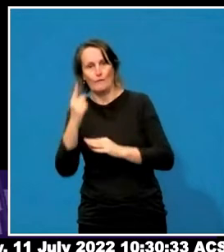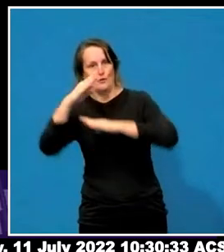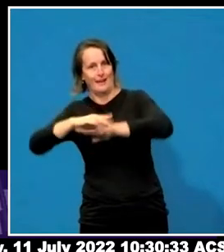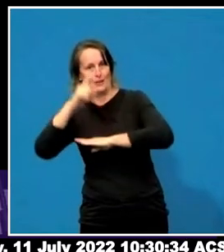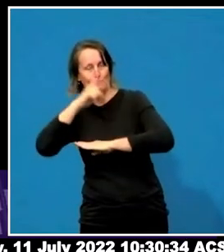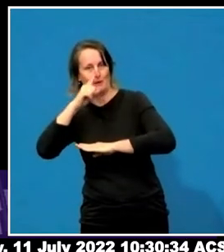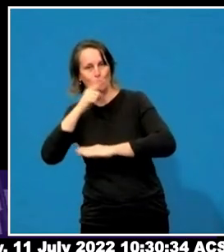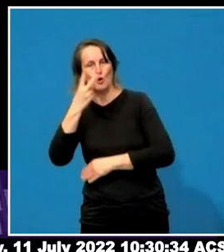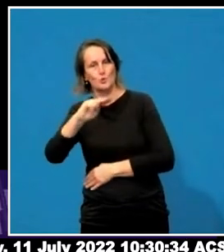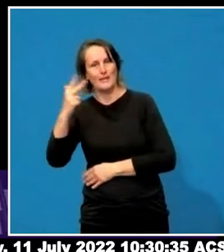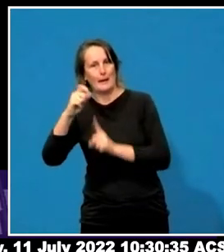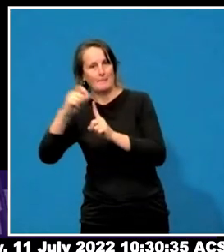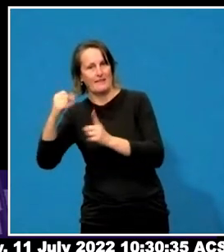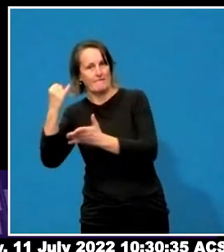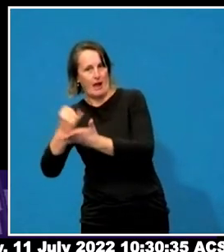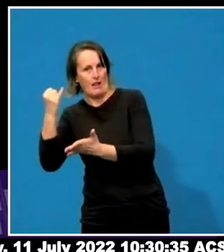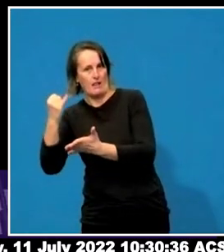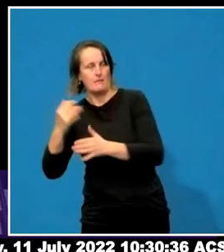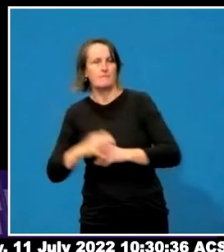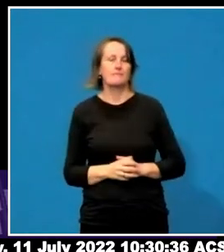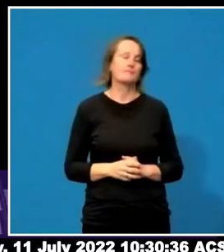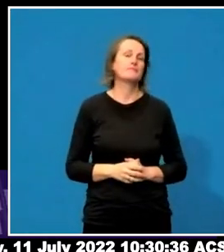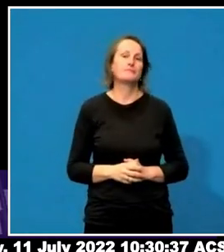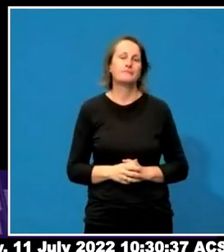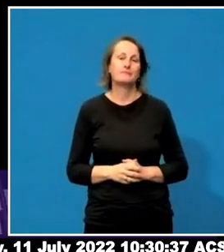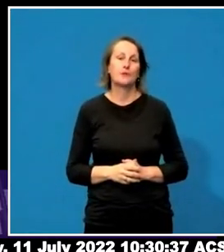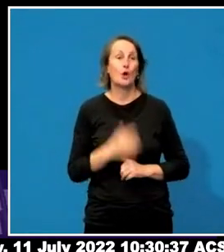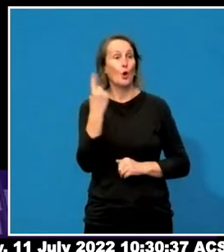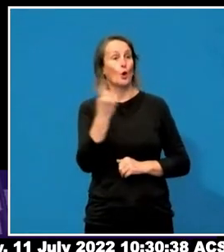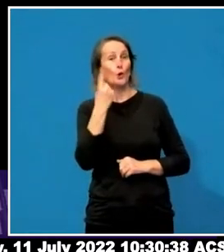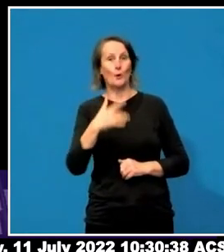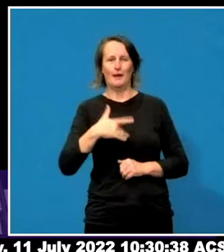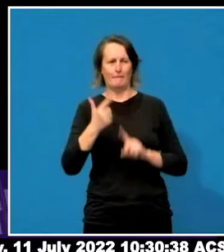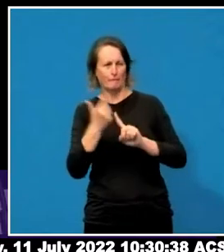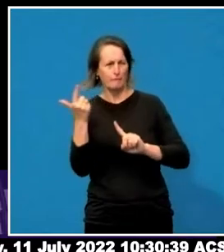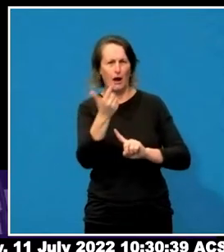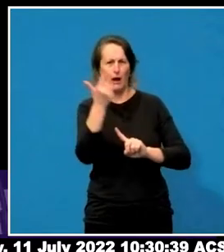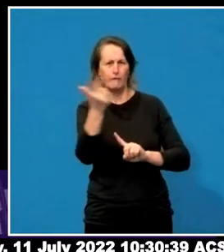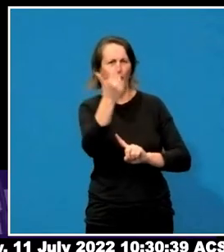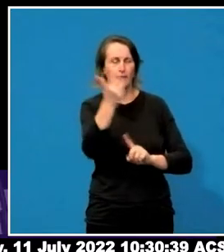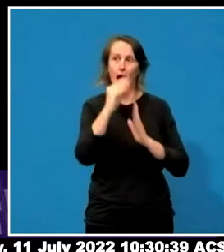We also know that applicants in remote and very remote areas are assessed as ineligible